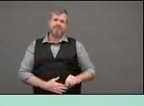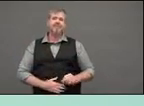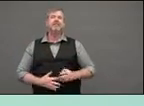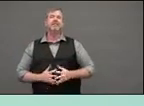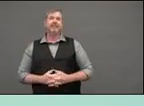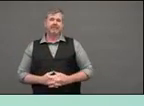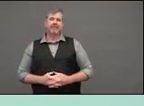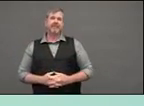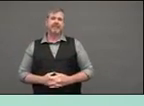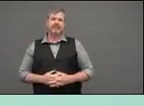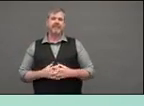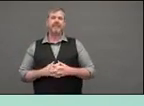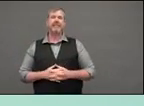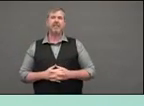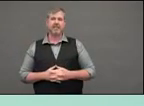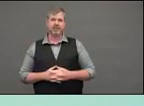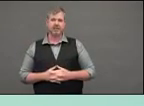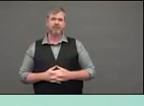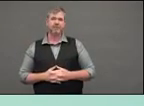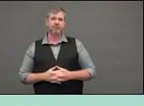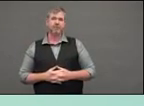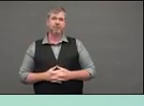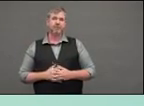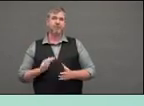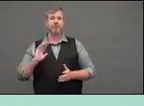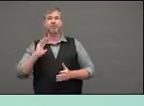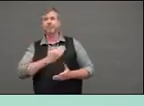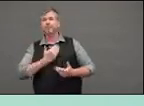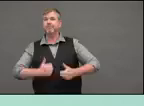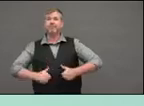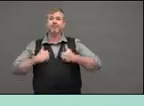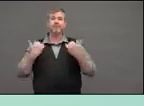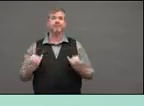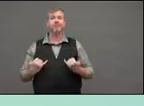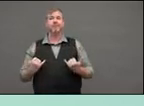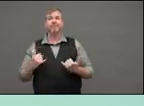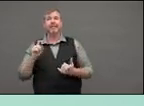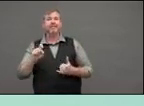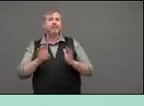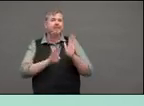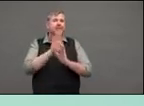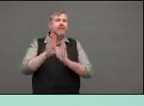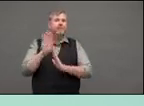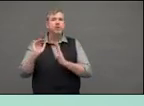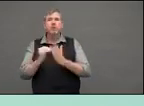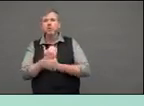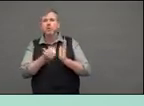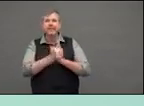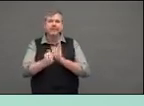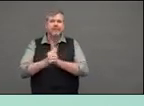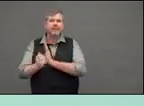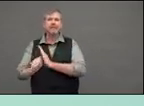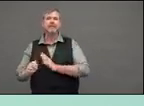this stage some of us in our lives where we have to you know develop new skills and like i said earlier um